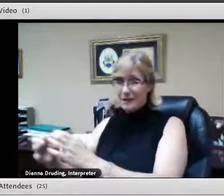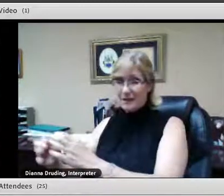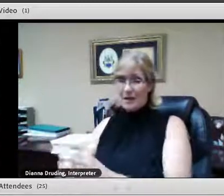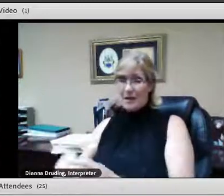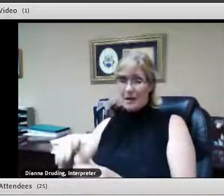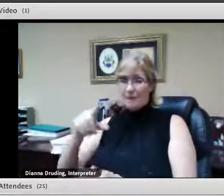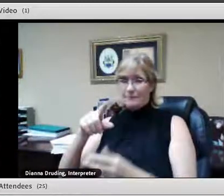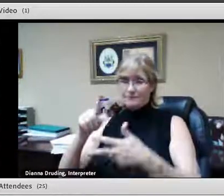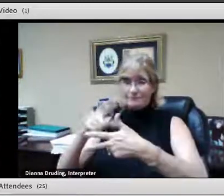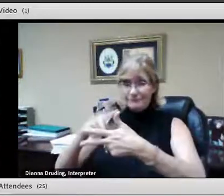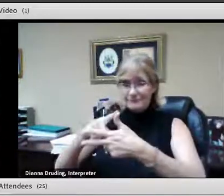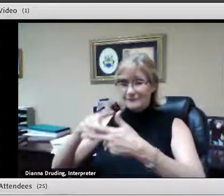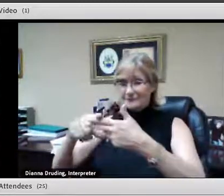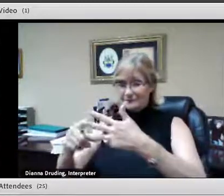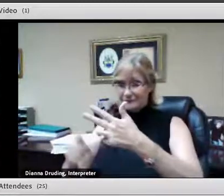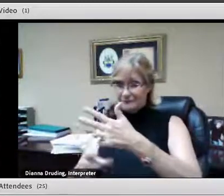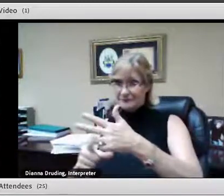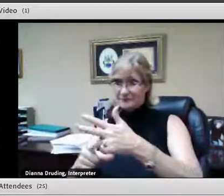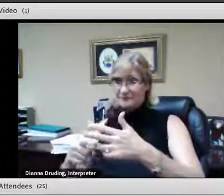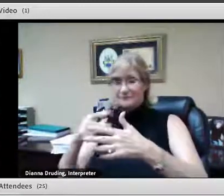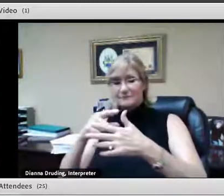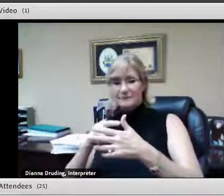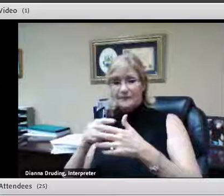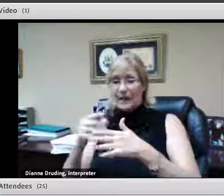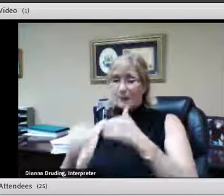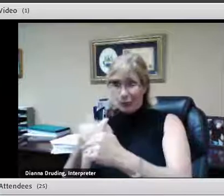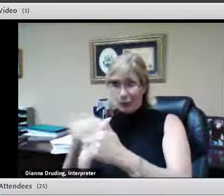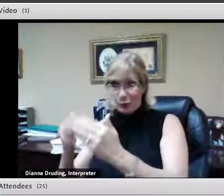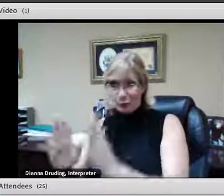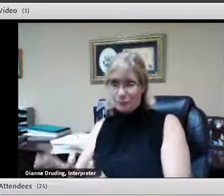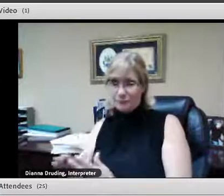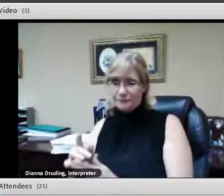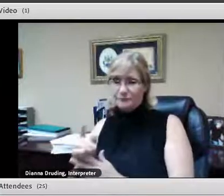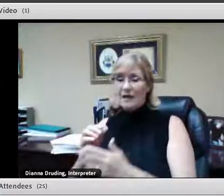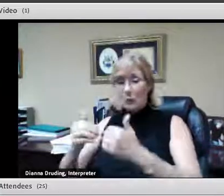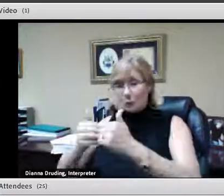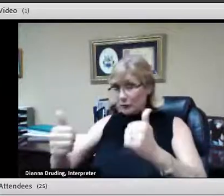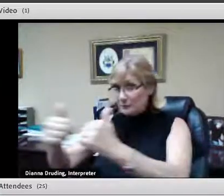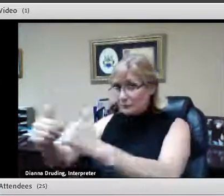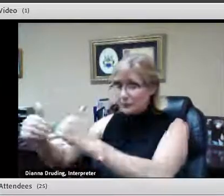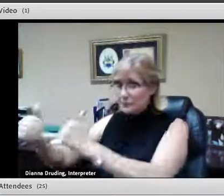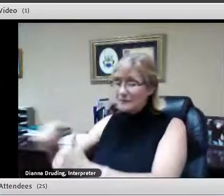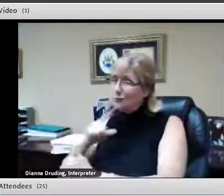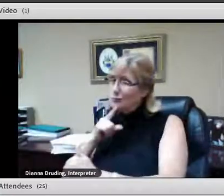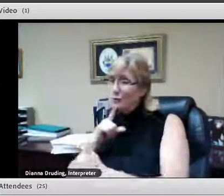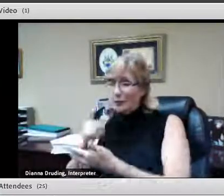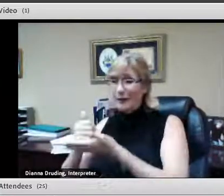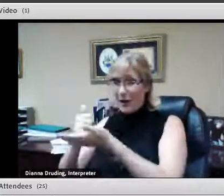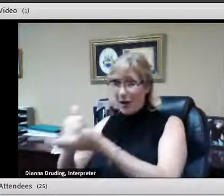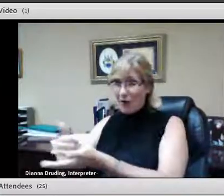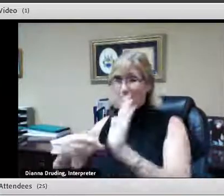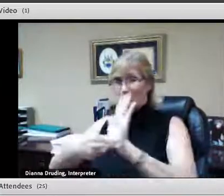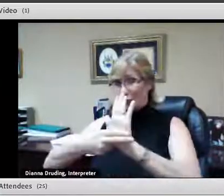herbivores, and producers. Now, when you divide them up, it's going to be really, really, really helpful to label them, as well.